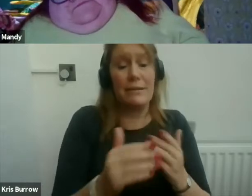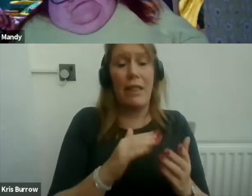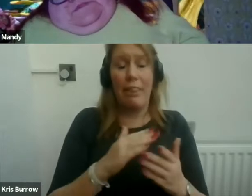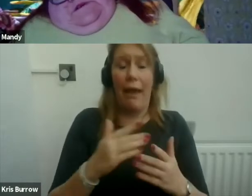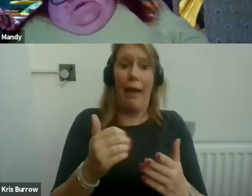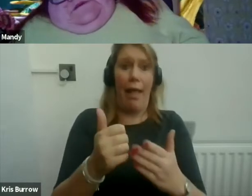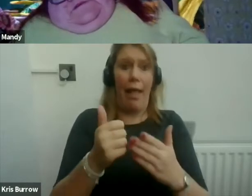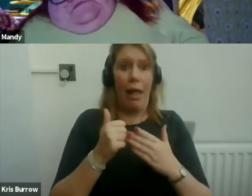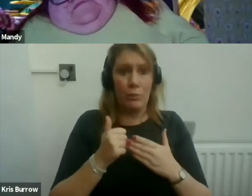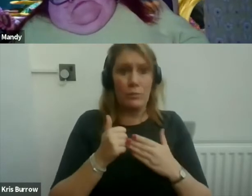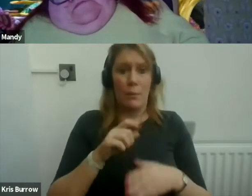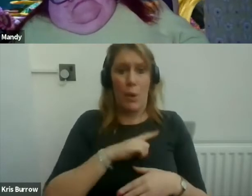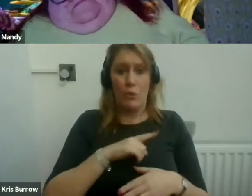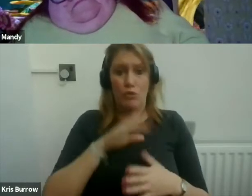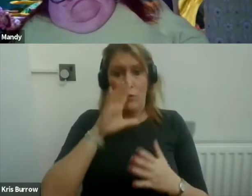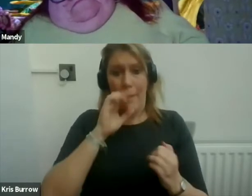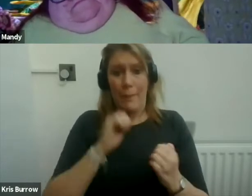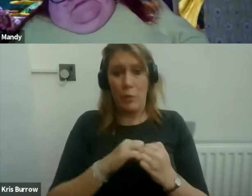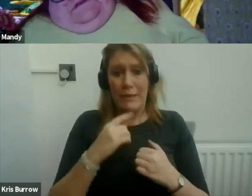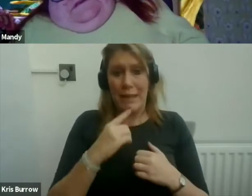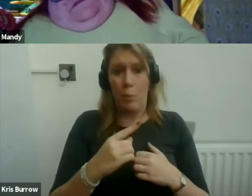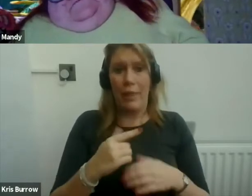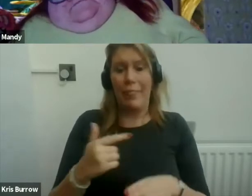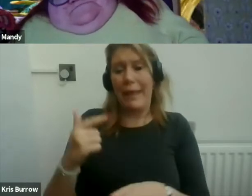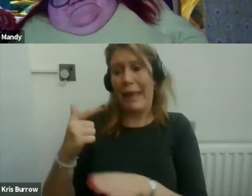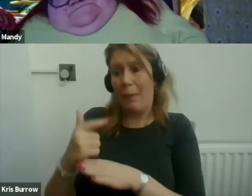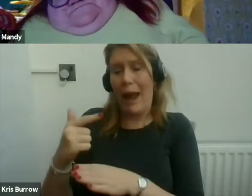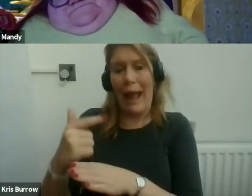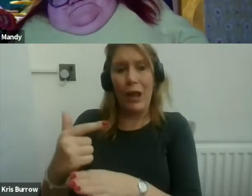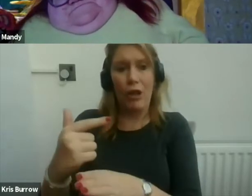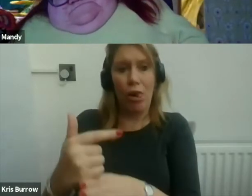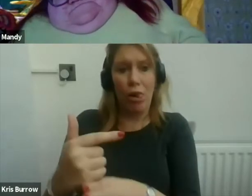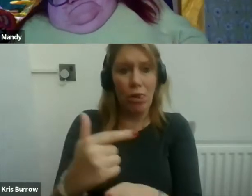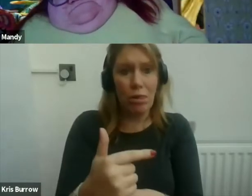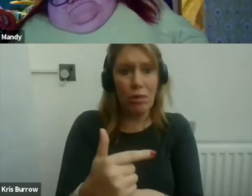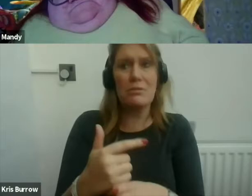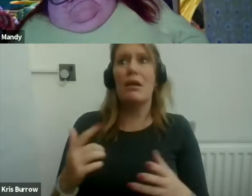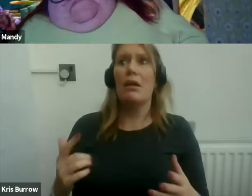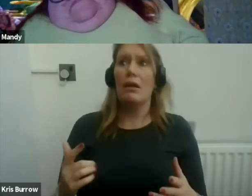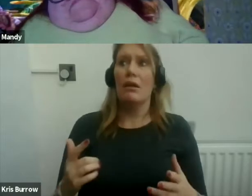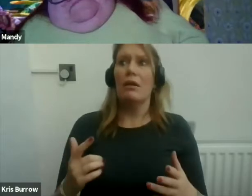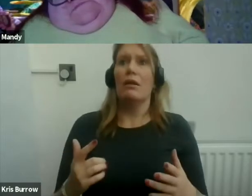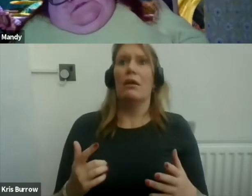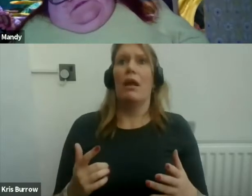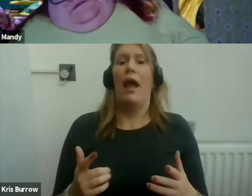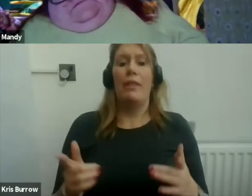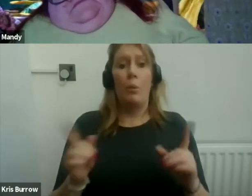said before with camera angles and the what we were then able to use to edit